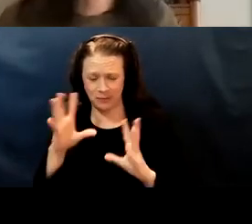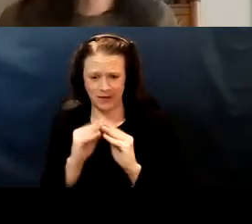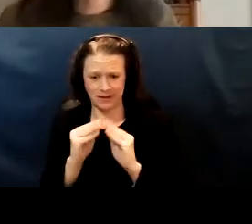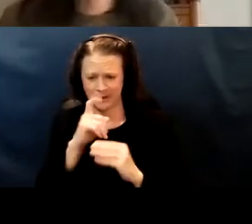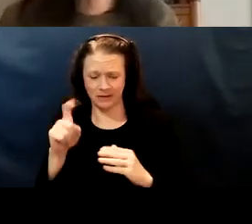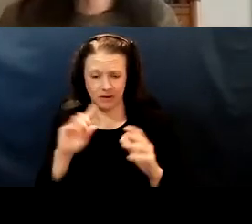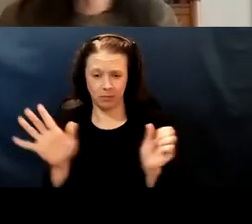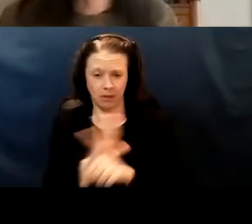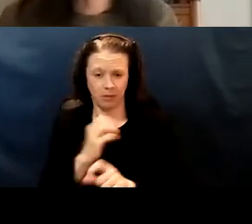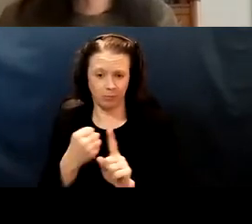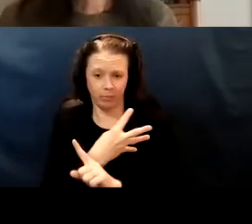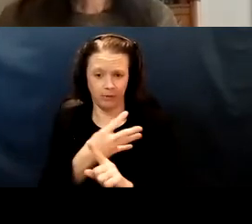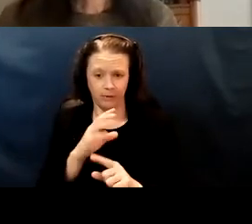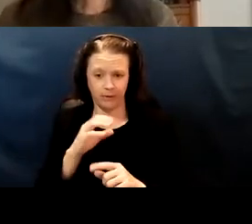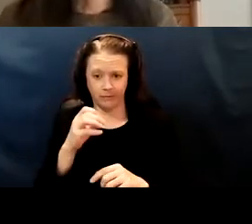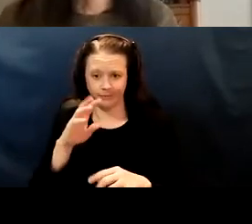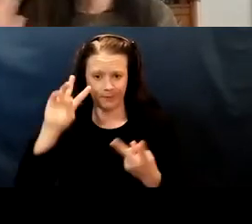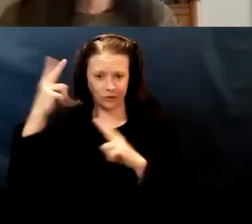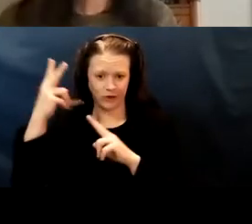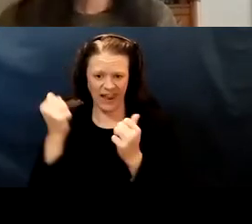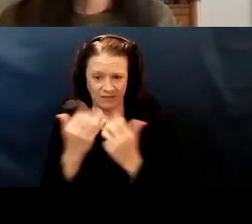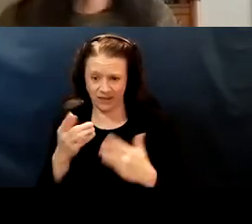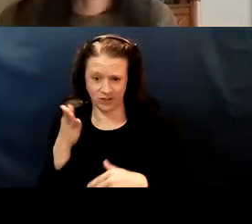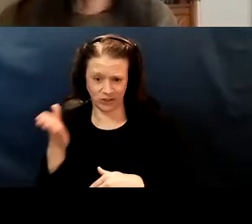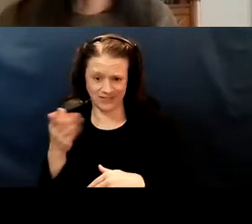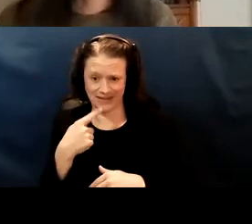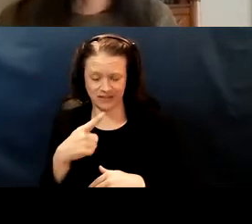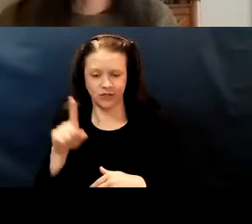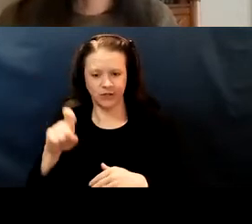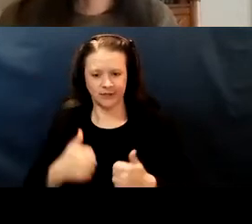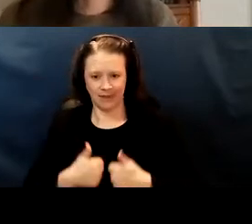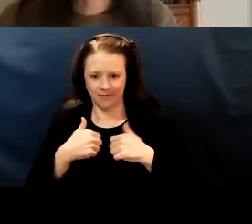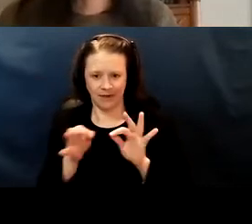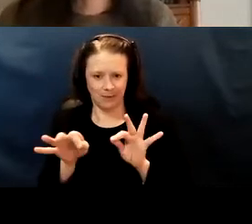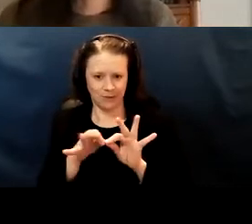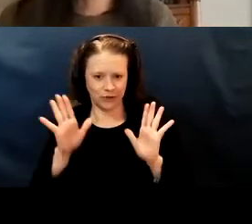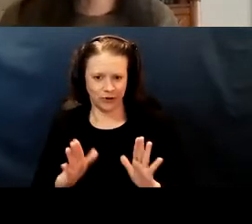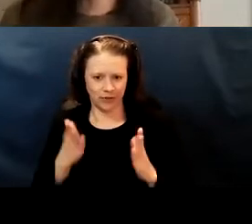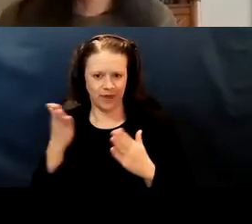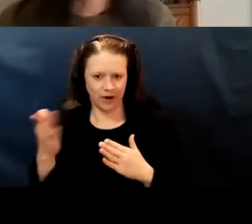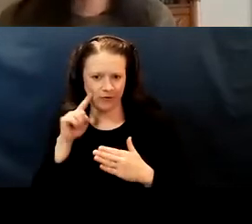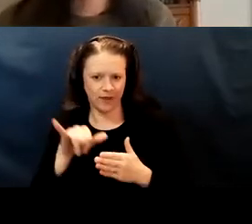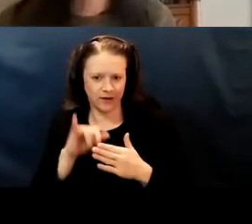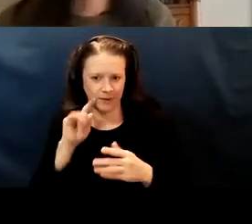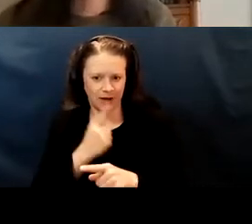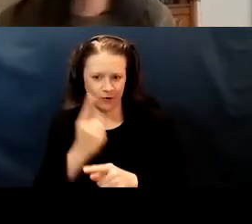everything that she says. So she would need to have a live captioner present for that to be accurately recorded.